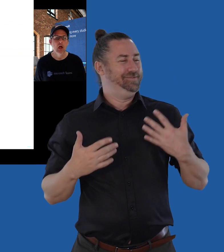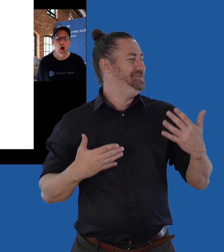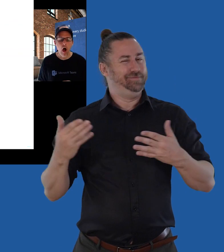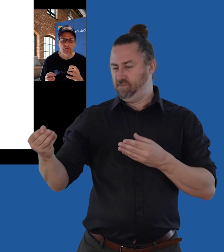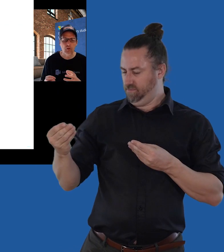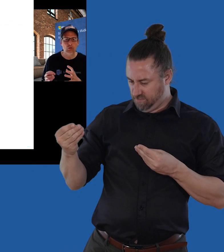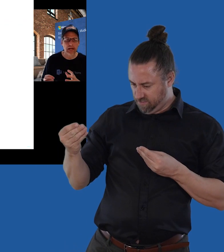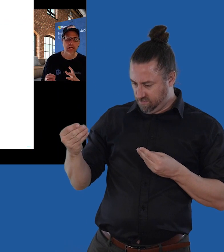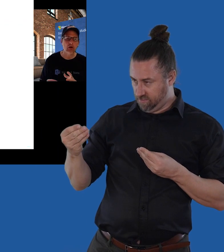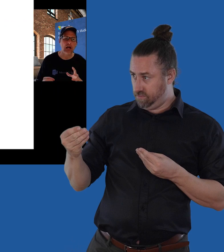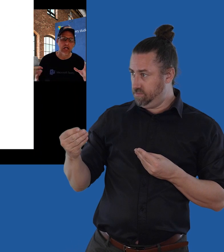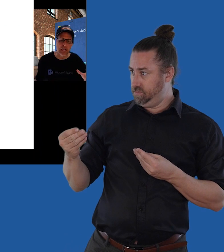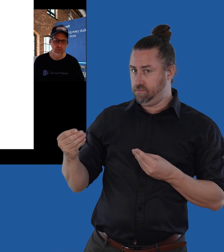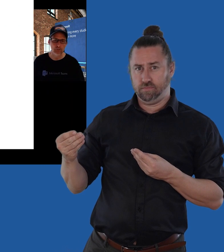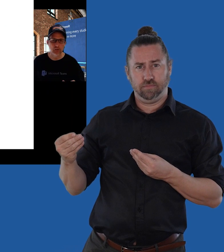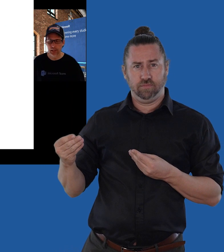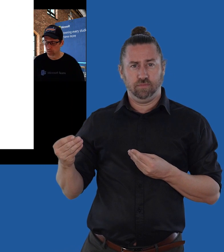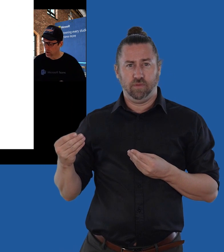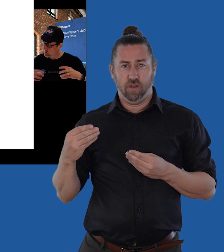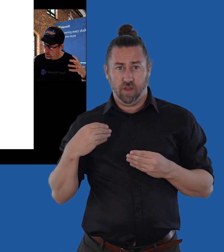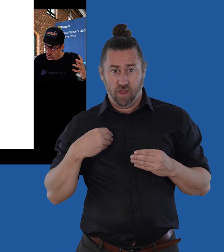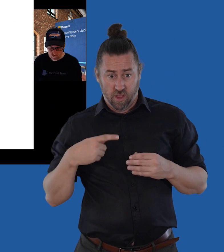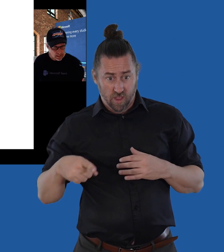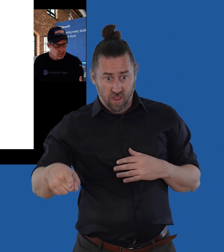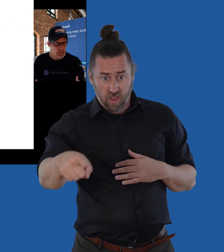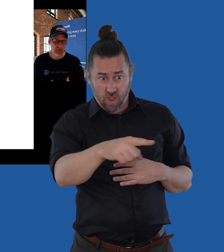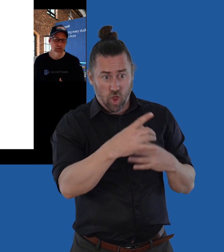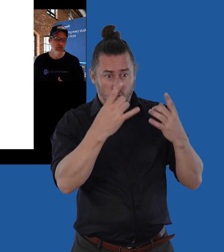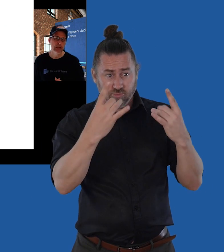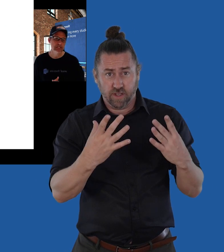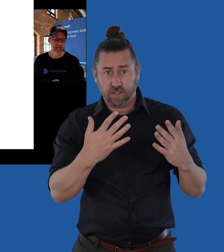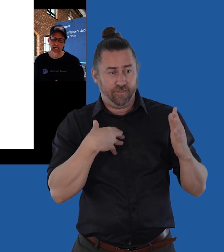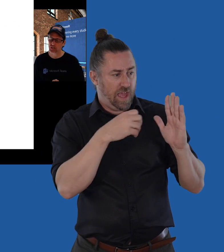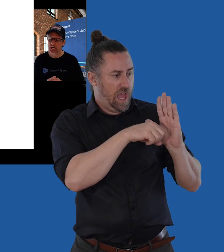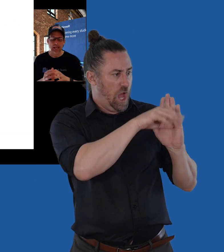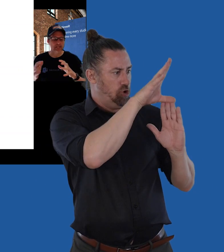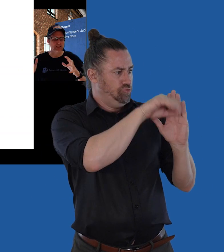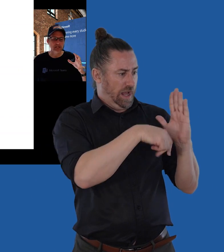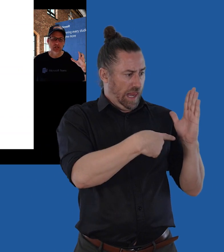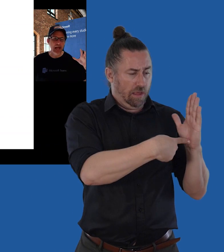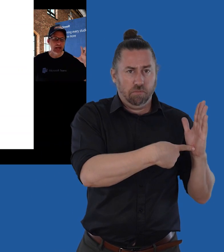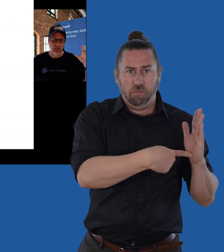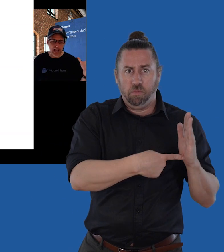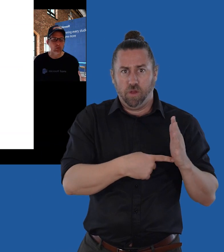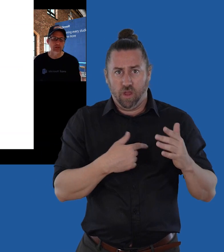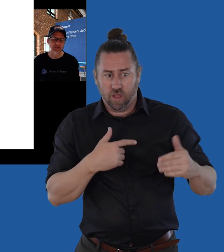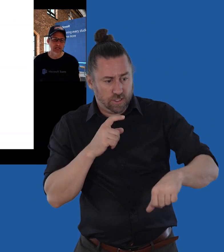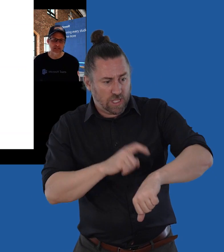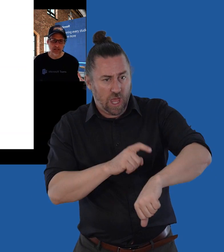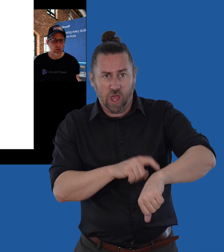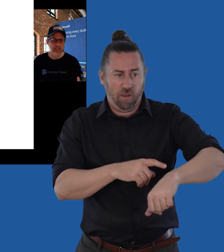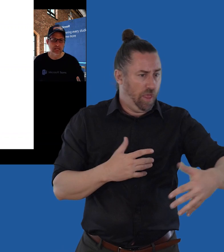"I've already got a class full of people, I've got a curriculum that I'm gonna run trying to teach, et cetera." And now all of a sudden someone's